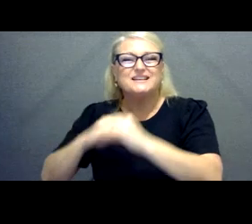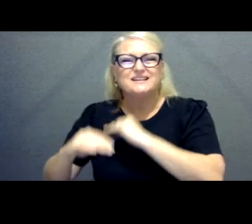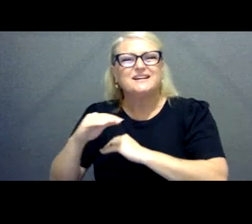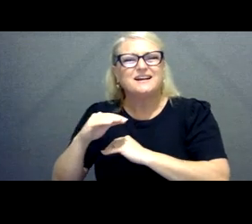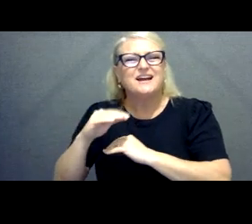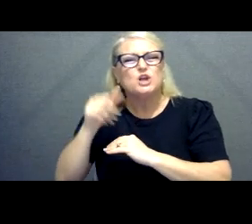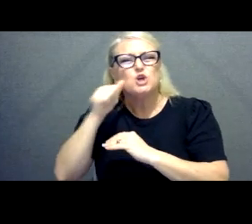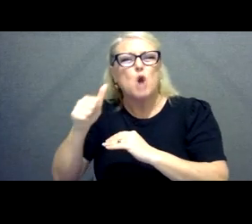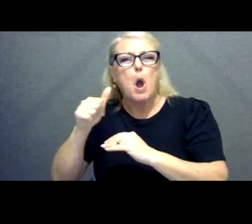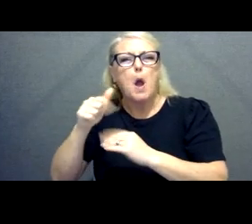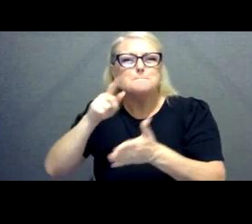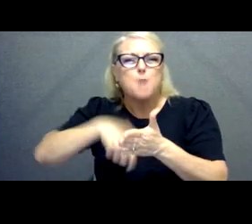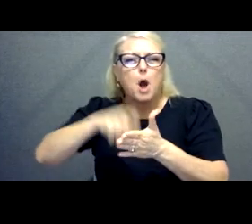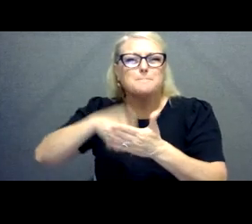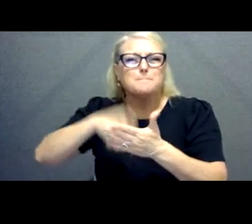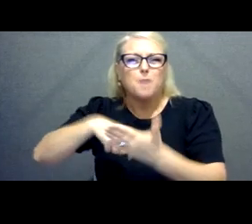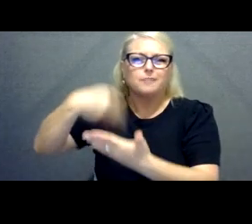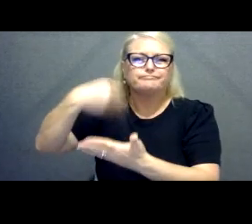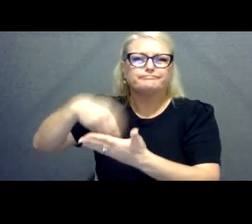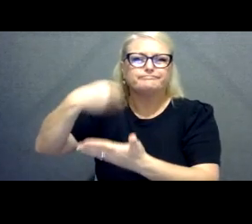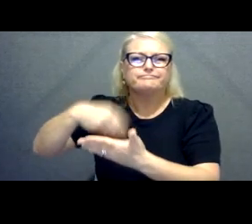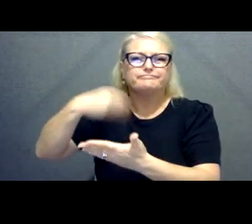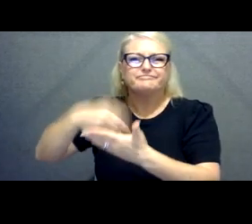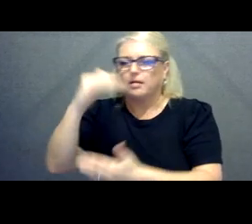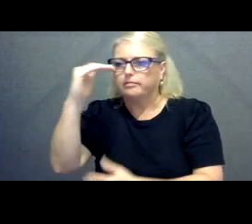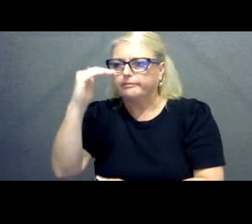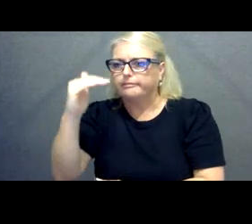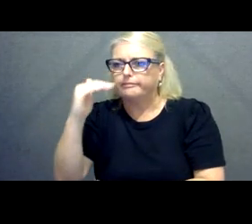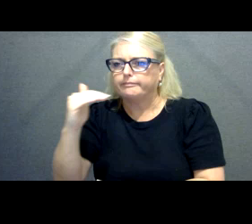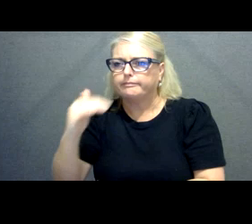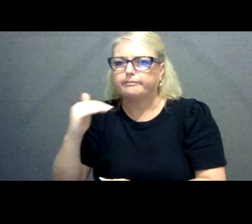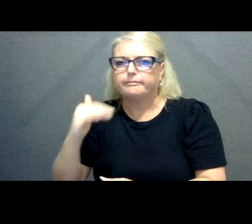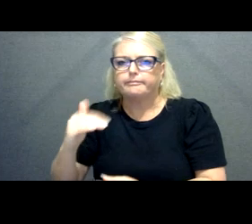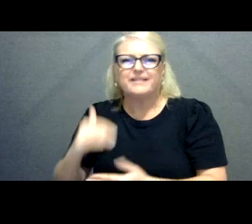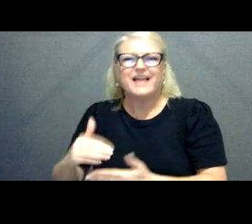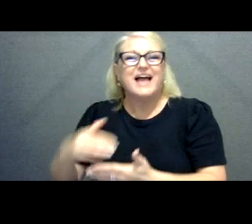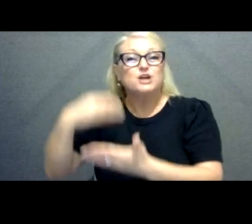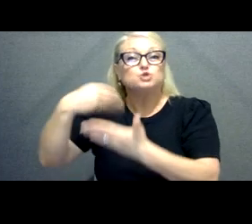we can't normally see the balance that they're holding in their account so send through the full